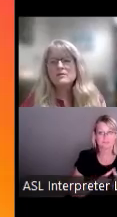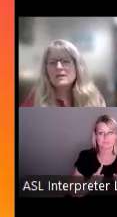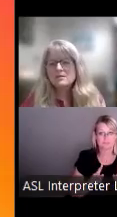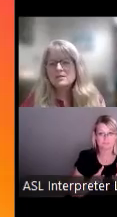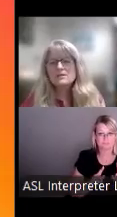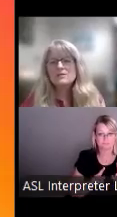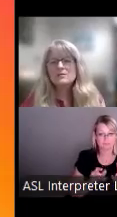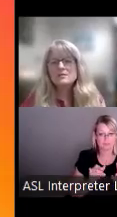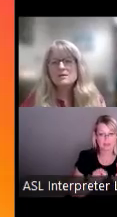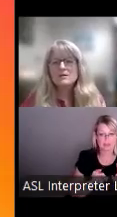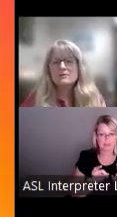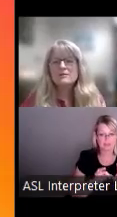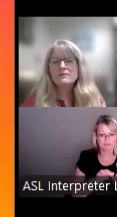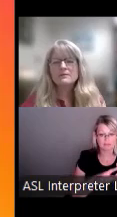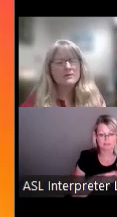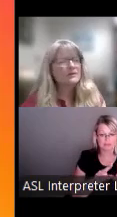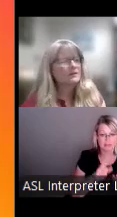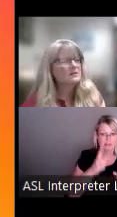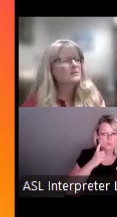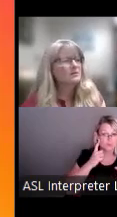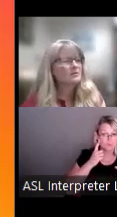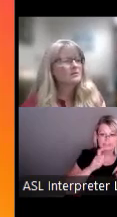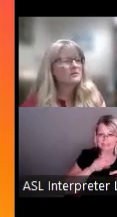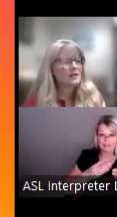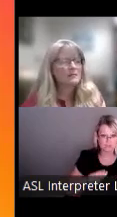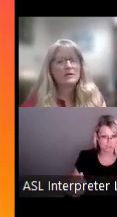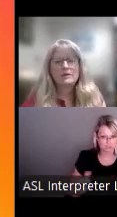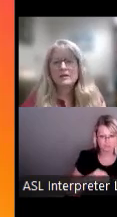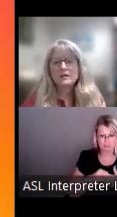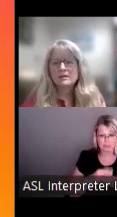meltdowns that don't resolve within a typical time period